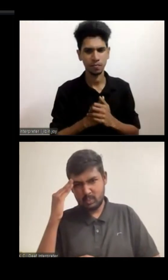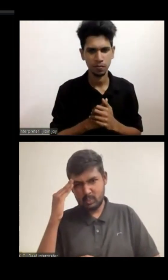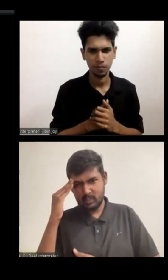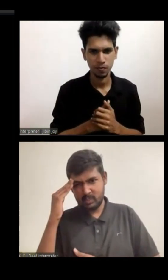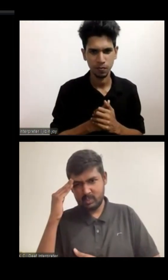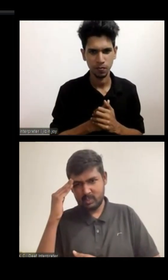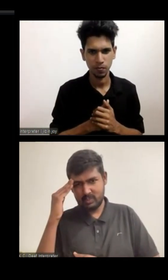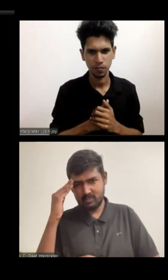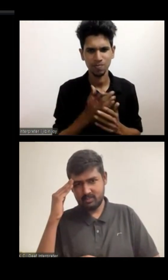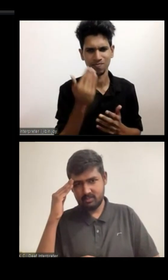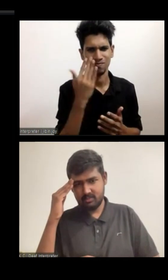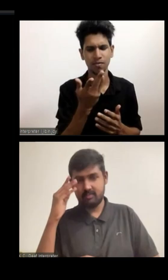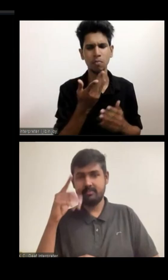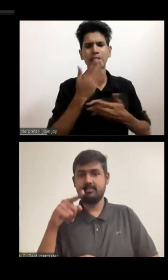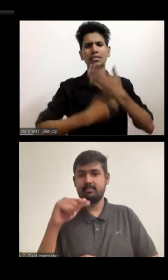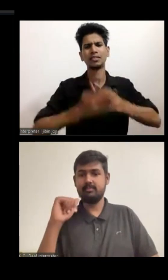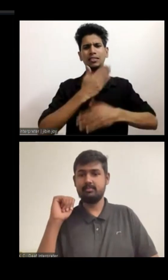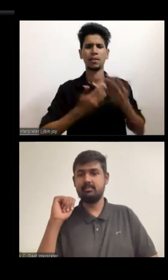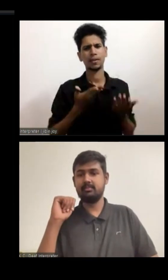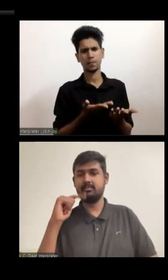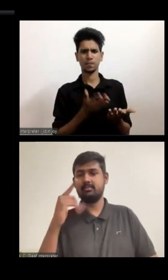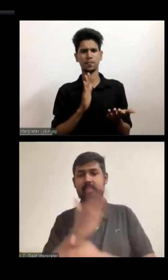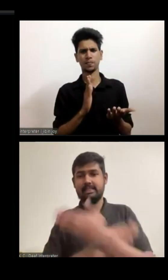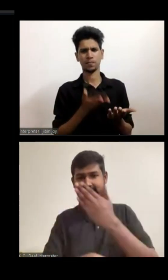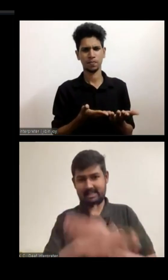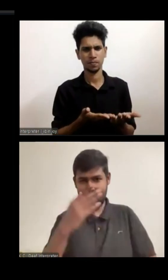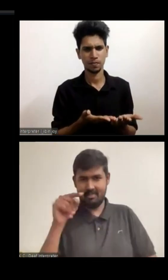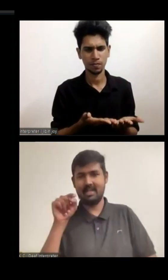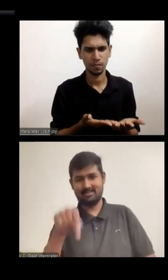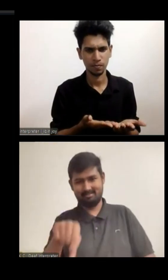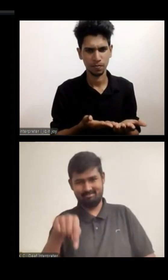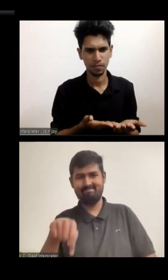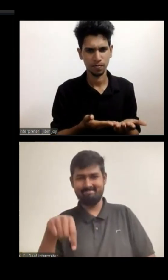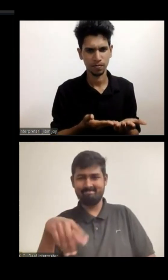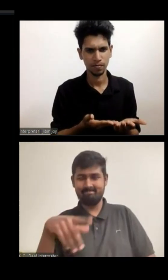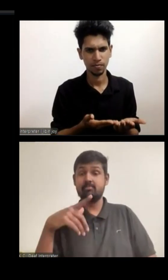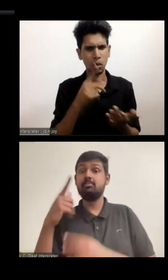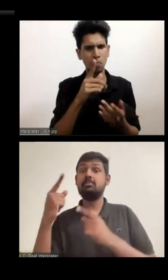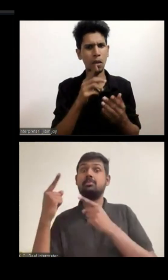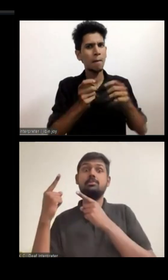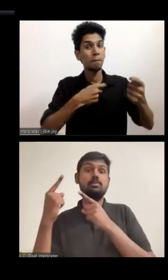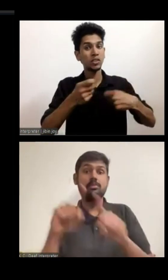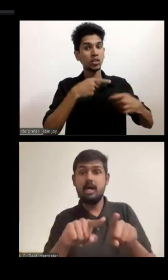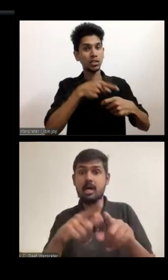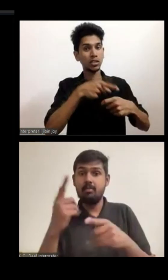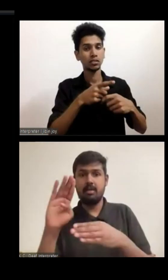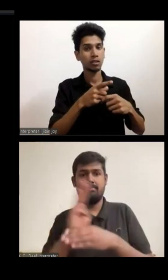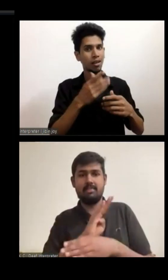That can have, but in this business model, how it is integrating the disability which goes unnoticed